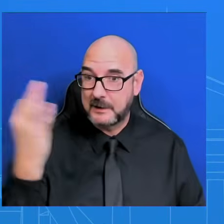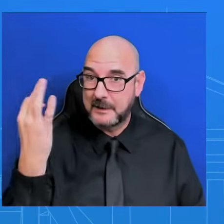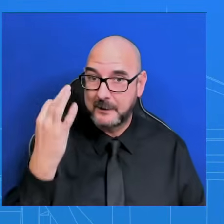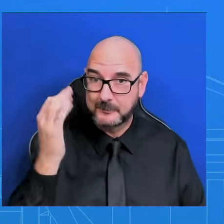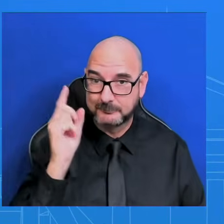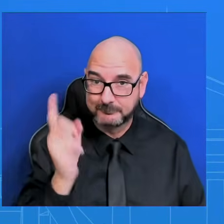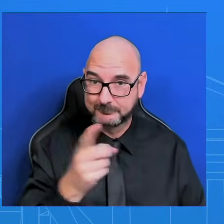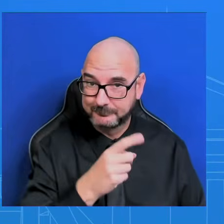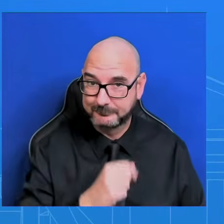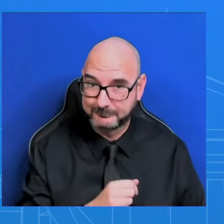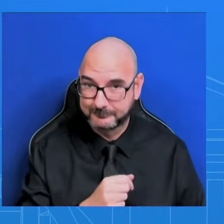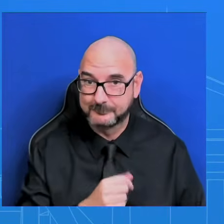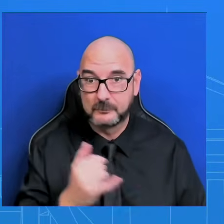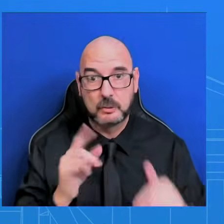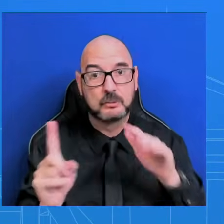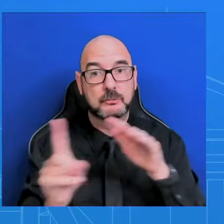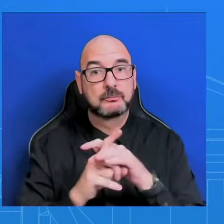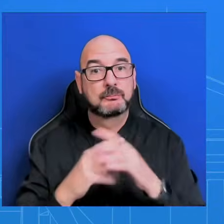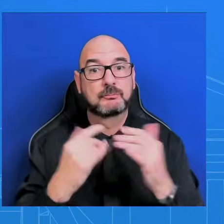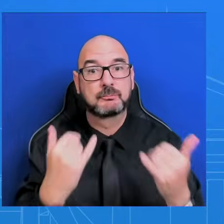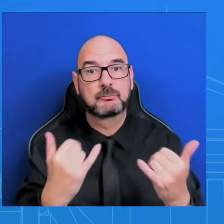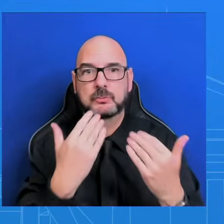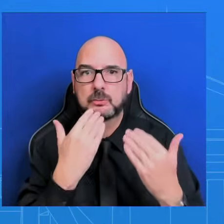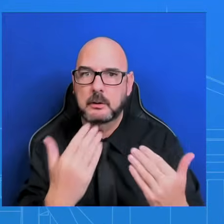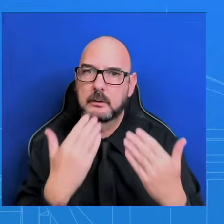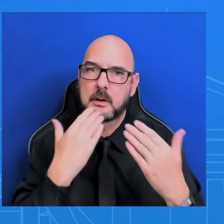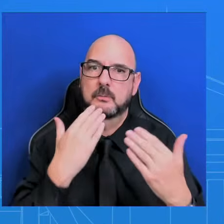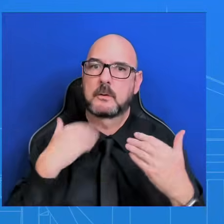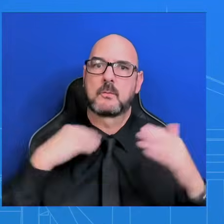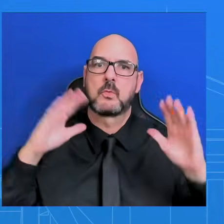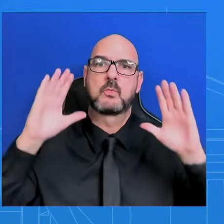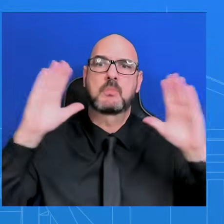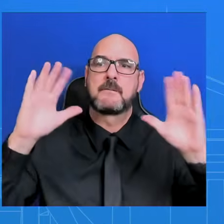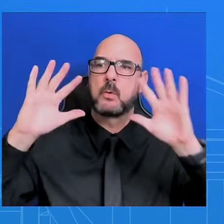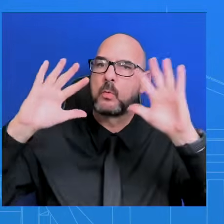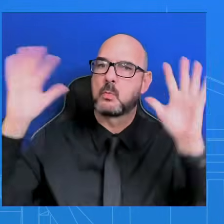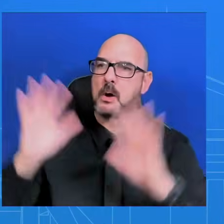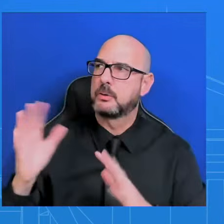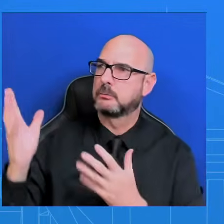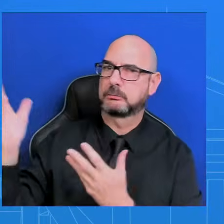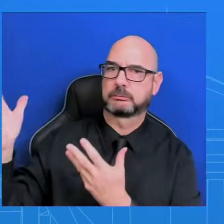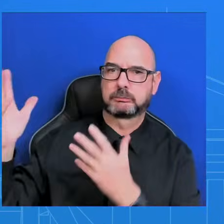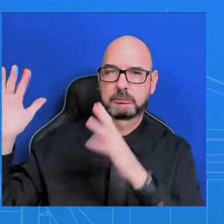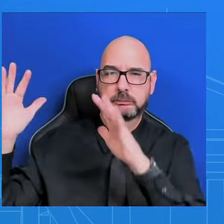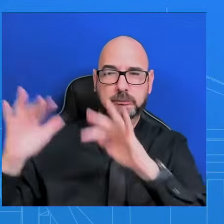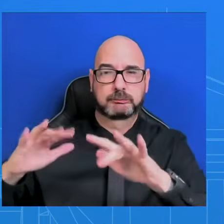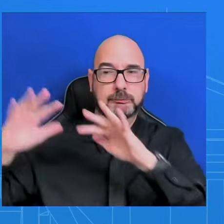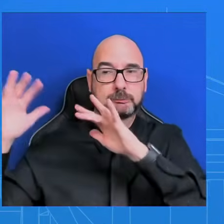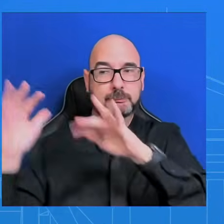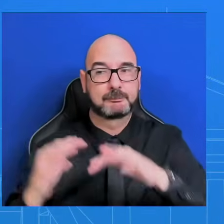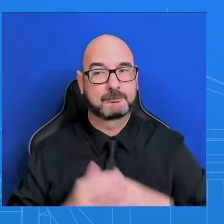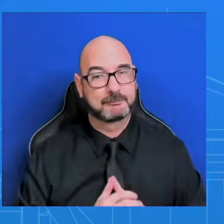winter -- wonderful winter storm in D.C. I have a couple of things at the top. So, today we got more evidence